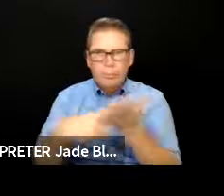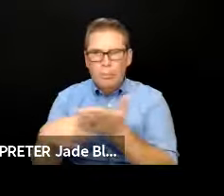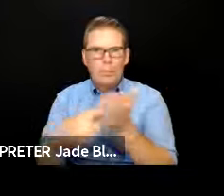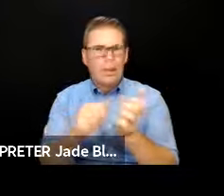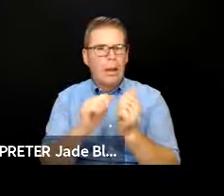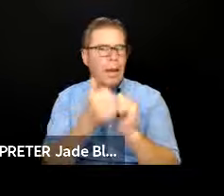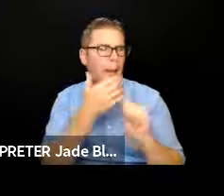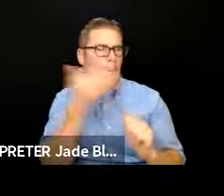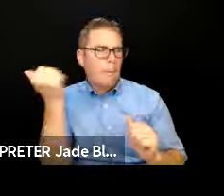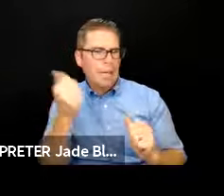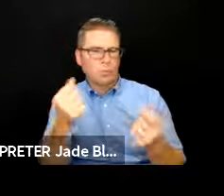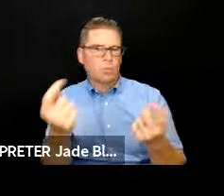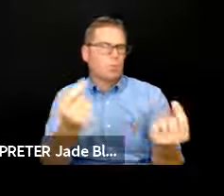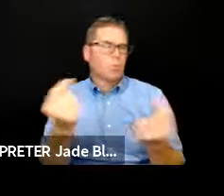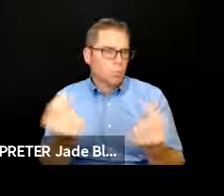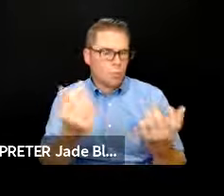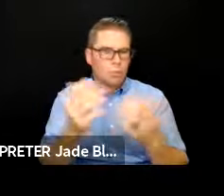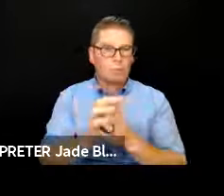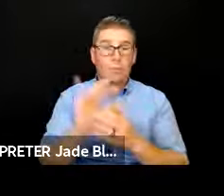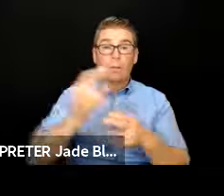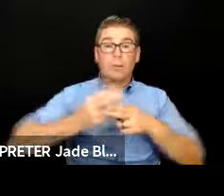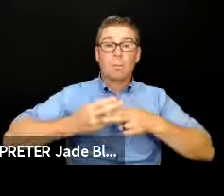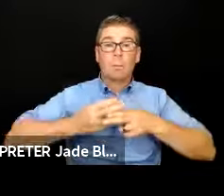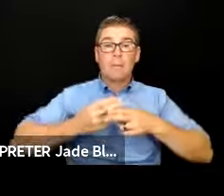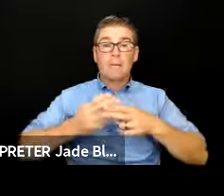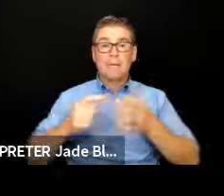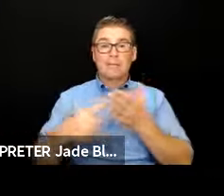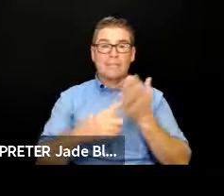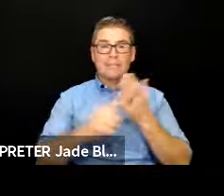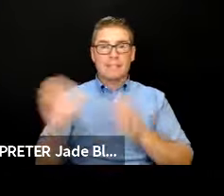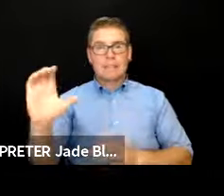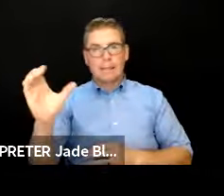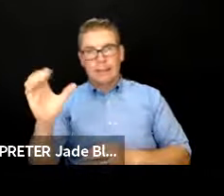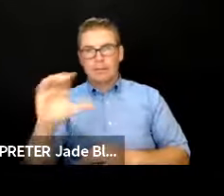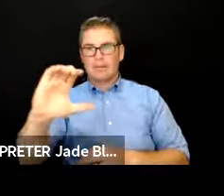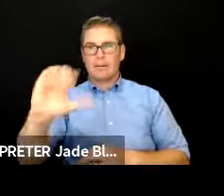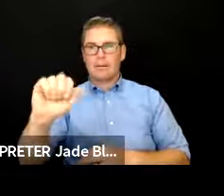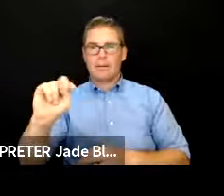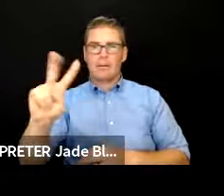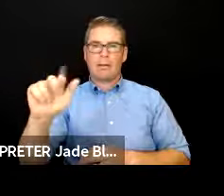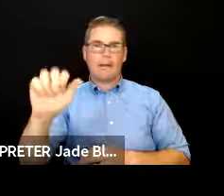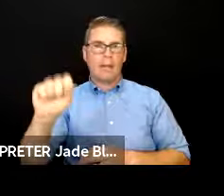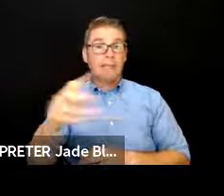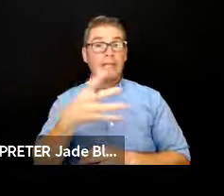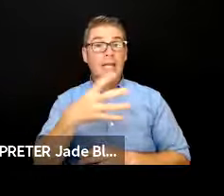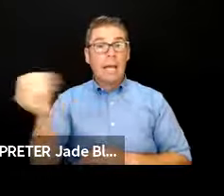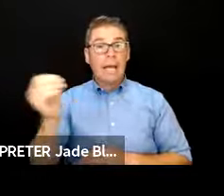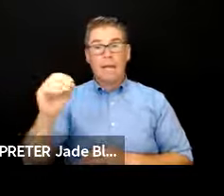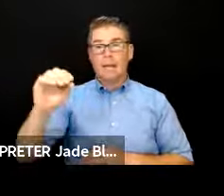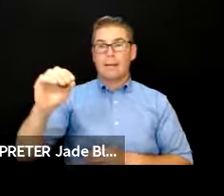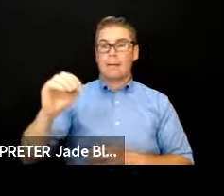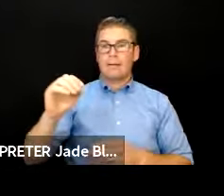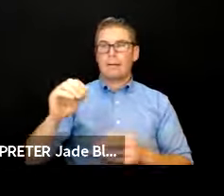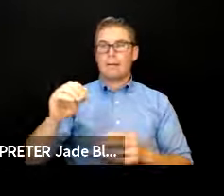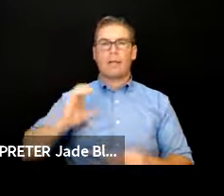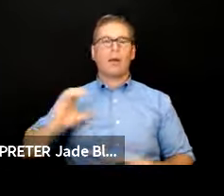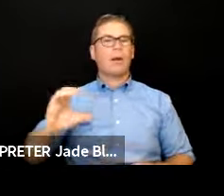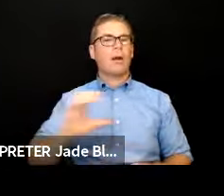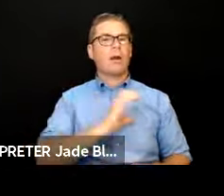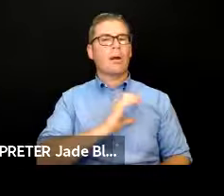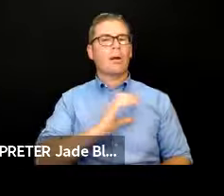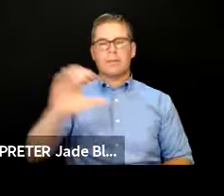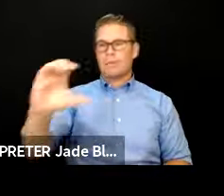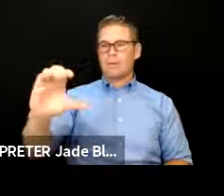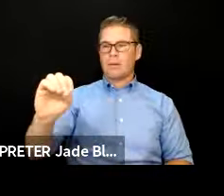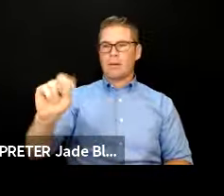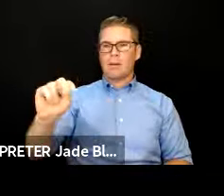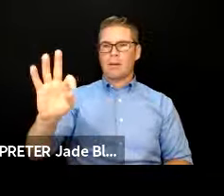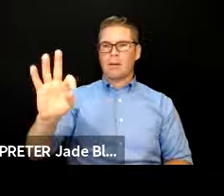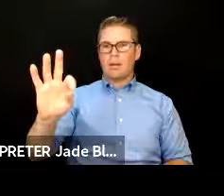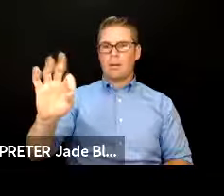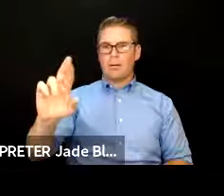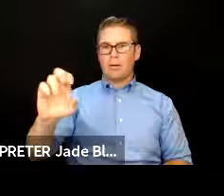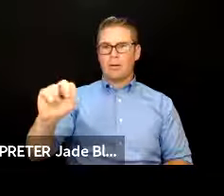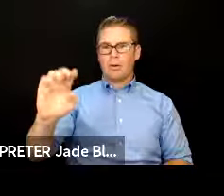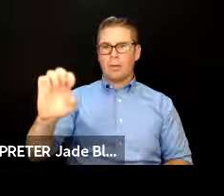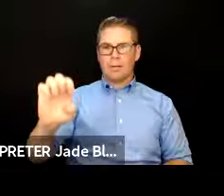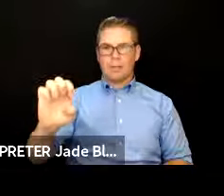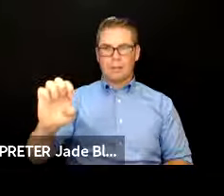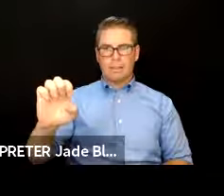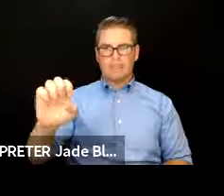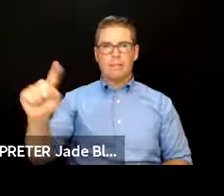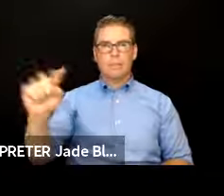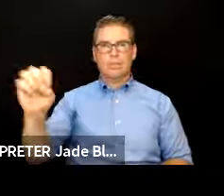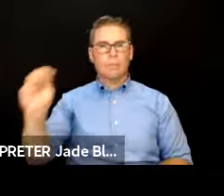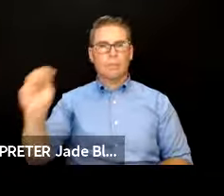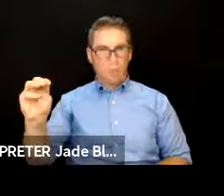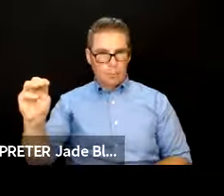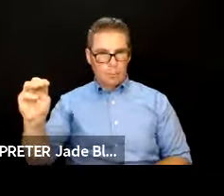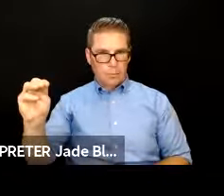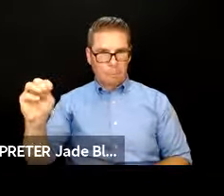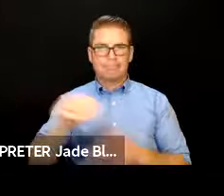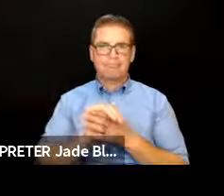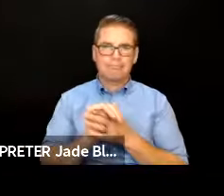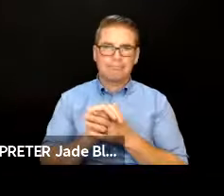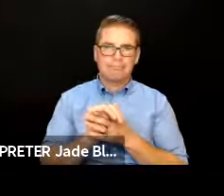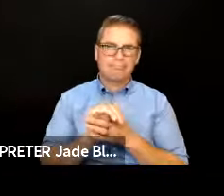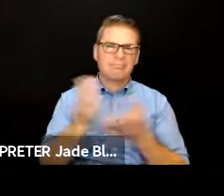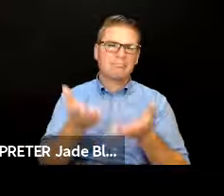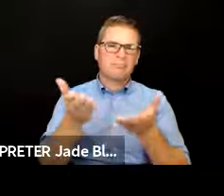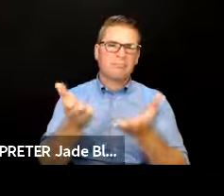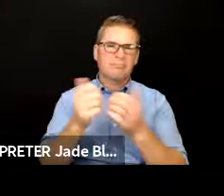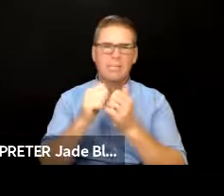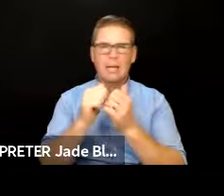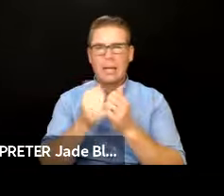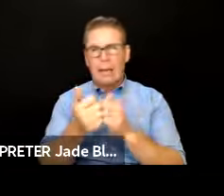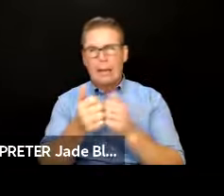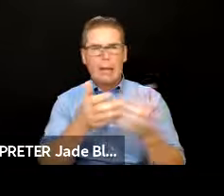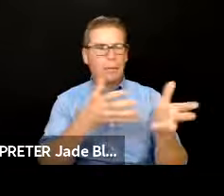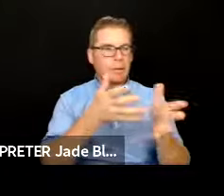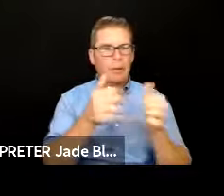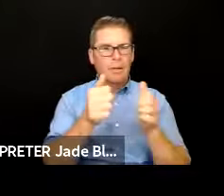And some settings and then I'll and tips foreign engagement how to have discussions in Zoom.